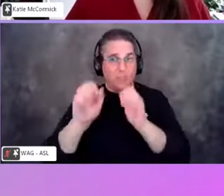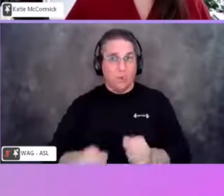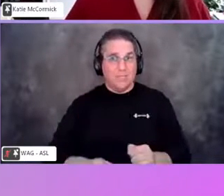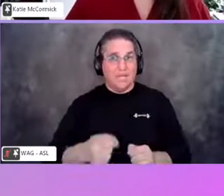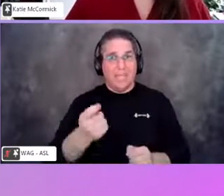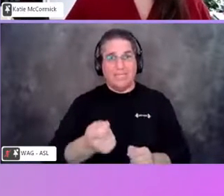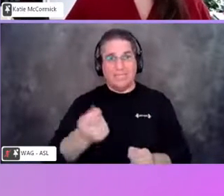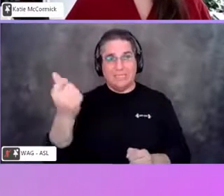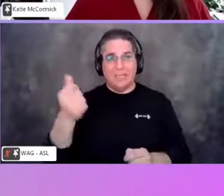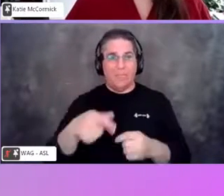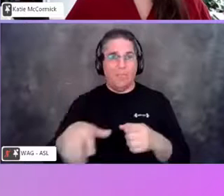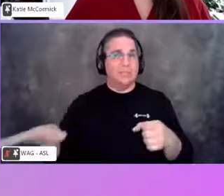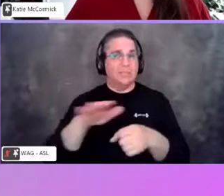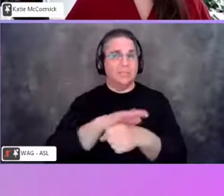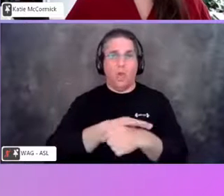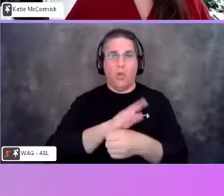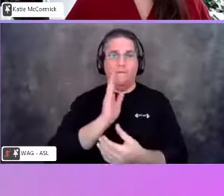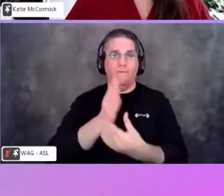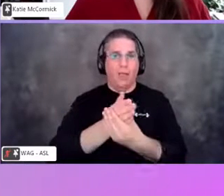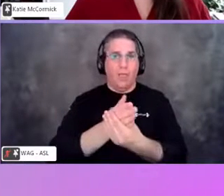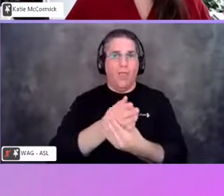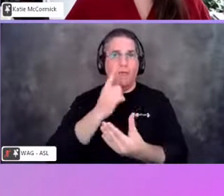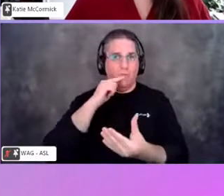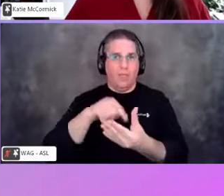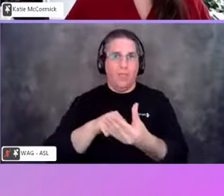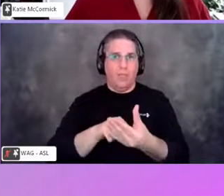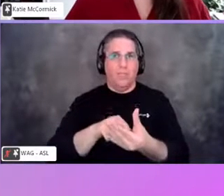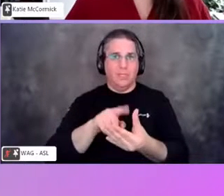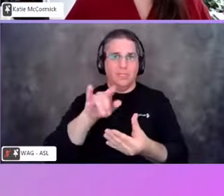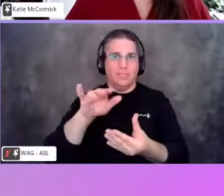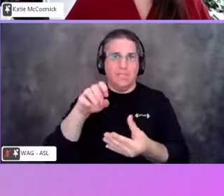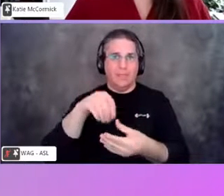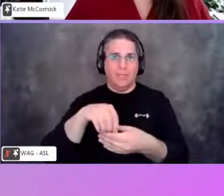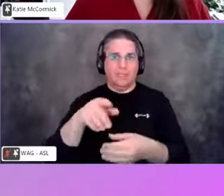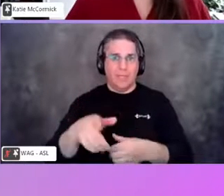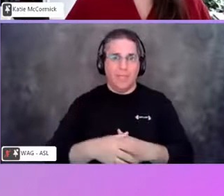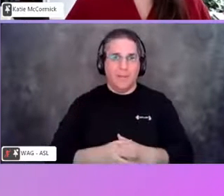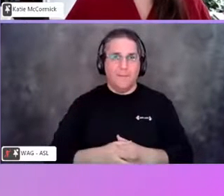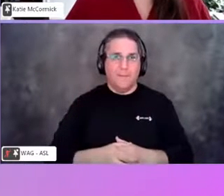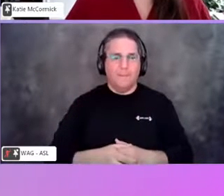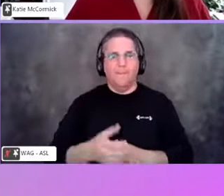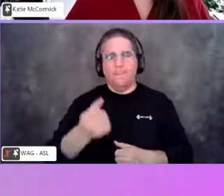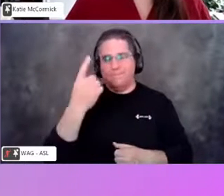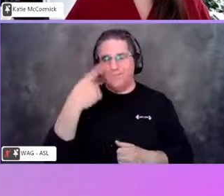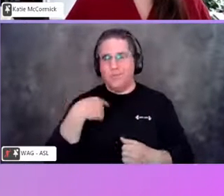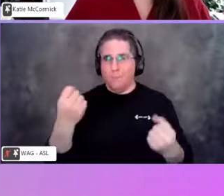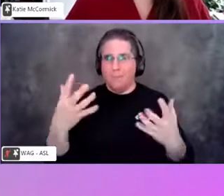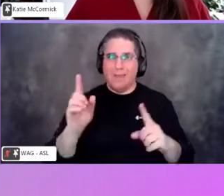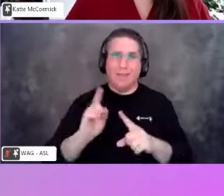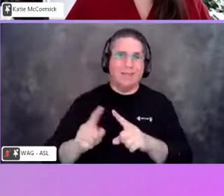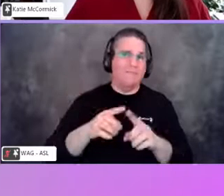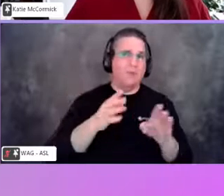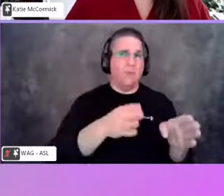second reason island disabled followed by the name of lent roll this allows developers to disable the entire file that